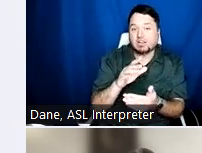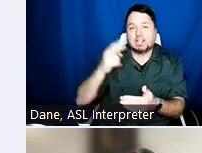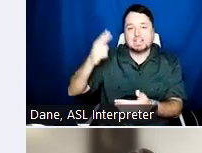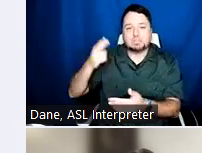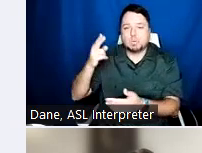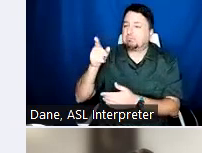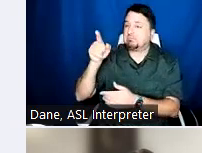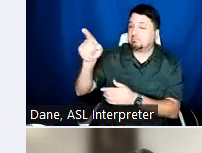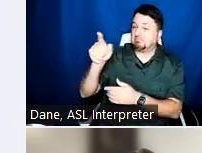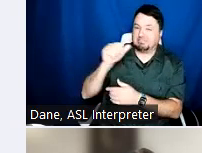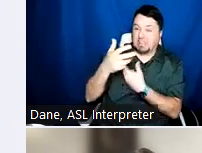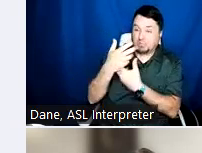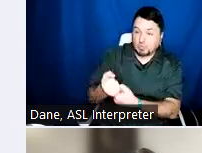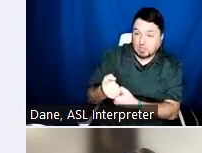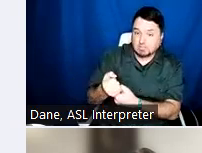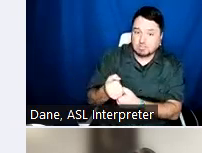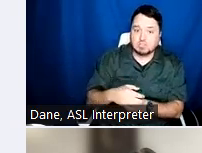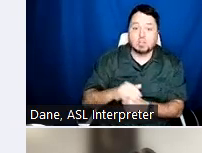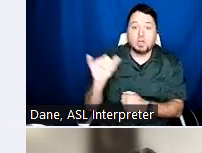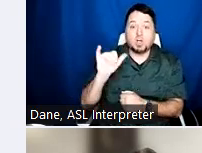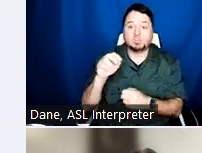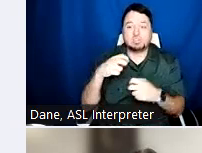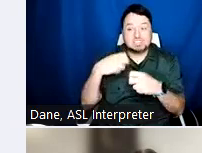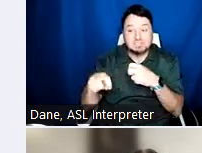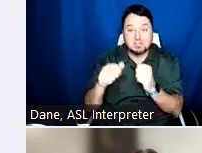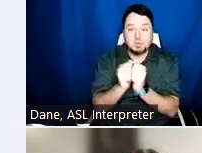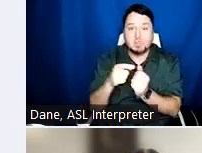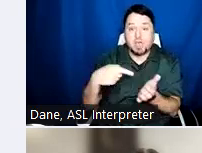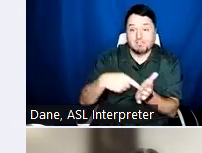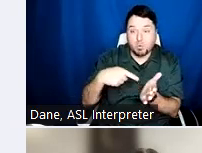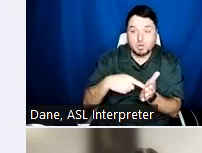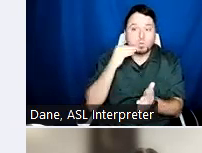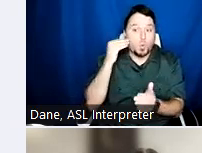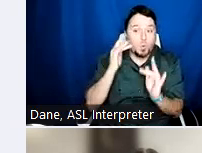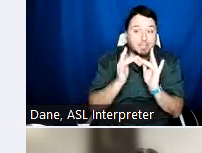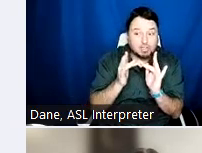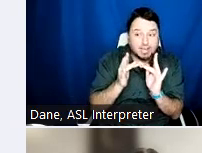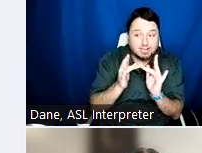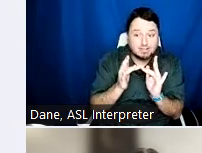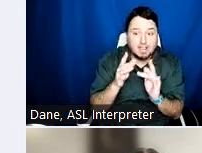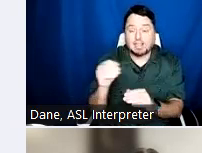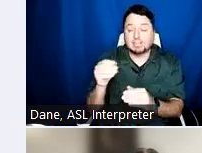institutions and difficulty with affording home internet subscriptions and devices and having